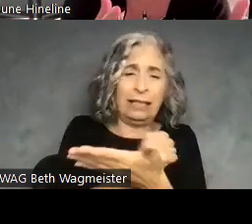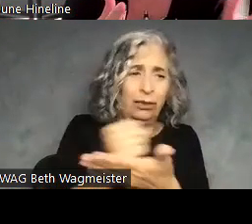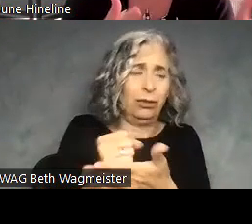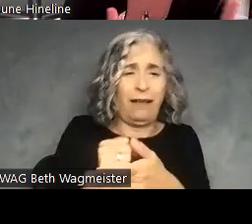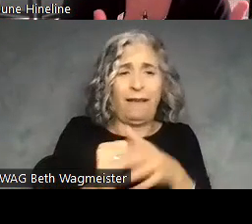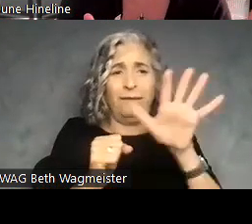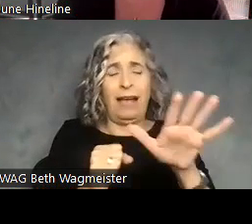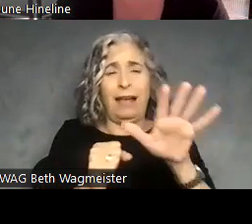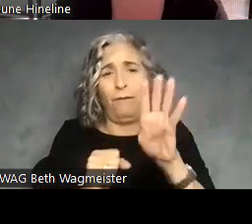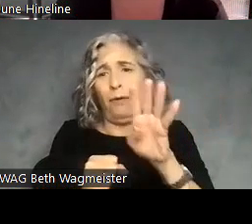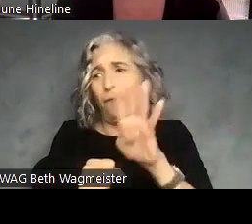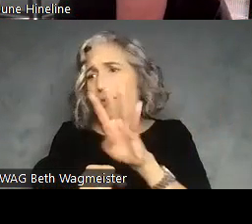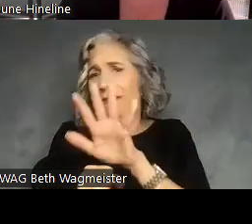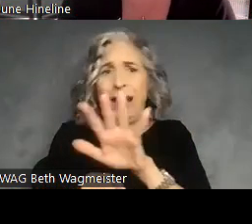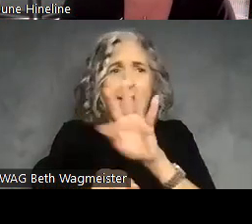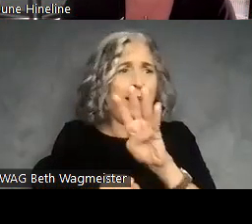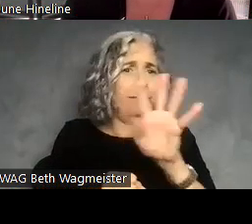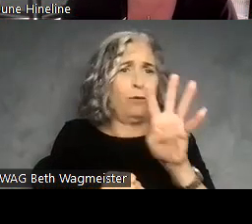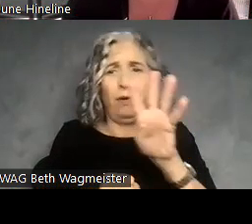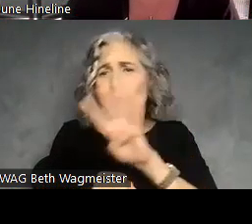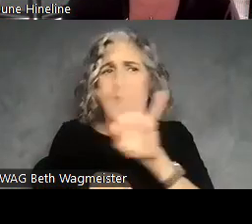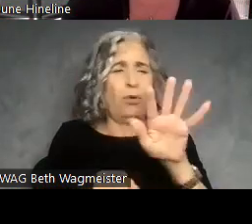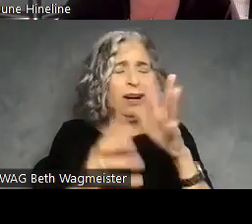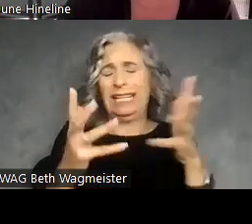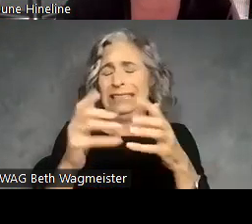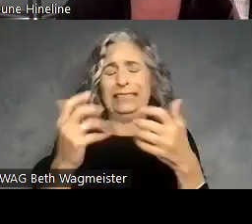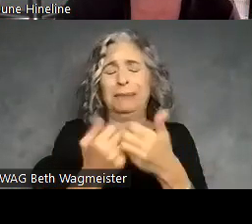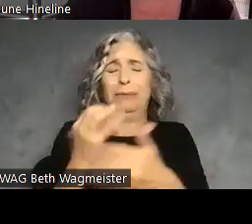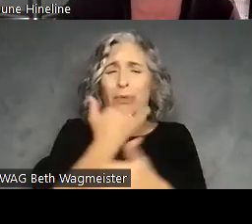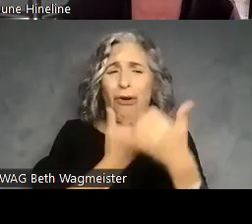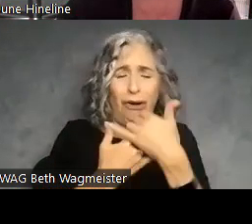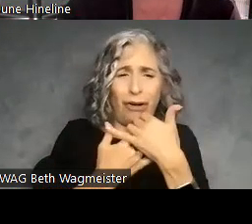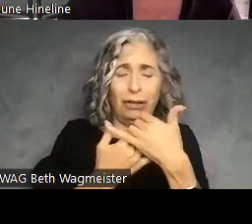password fields. We want to allow users, excuse me. I have to take a drink.